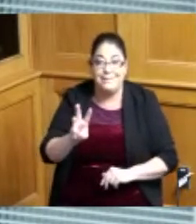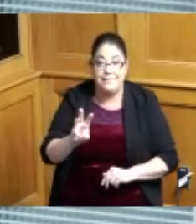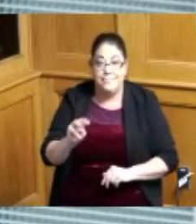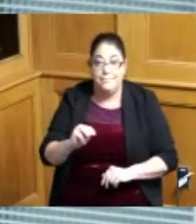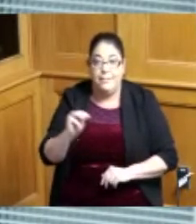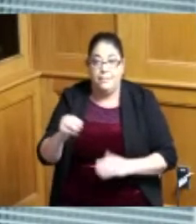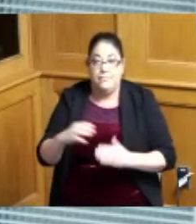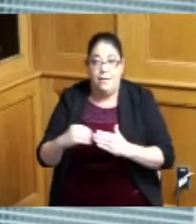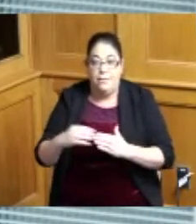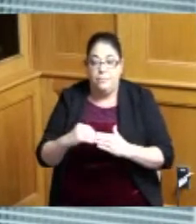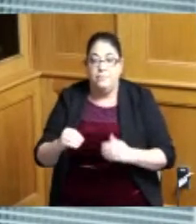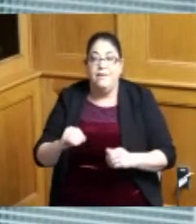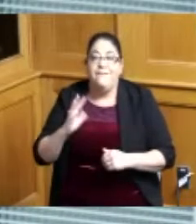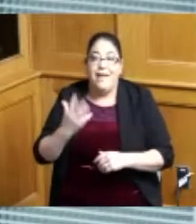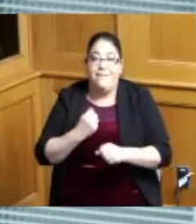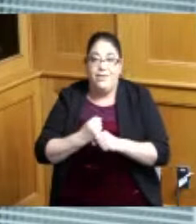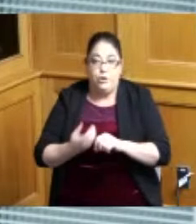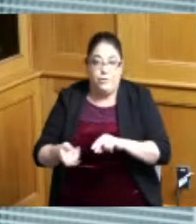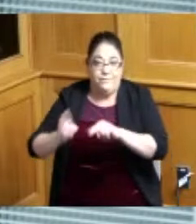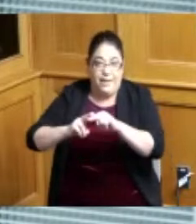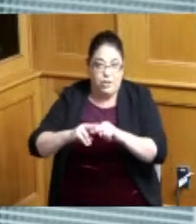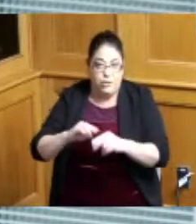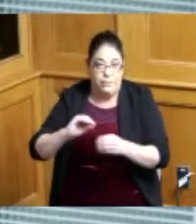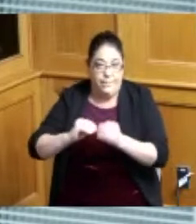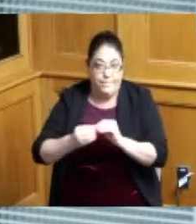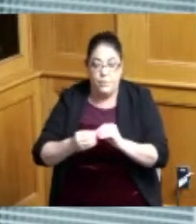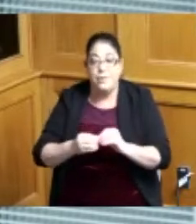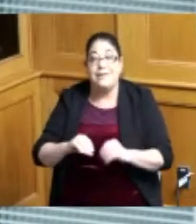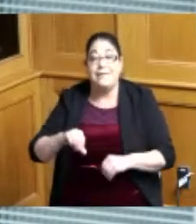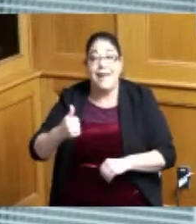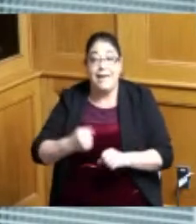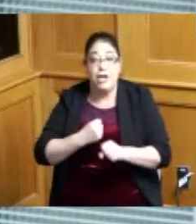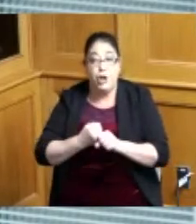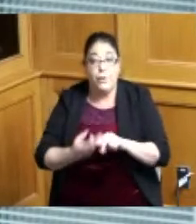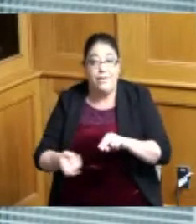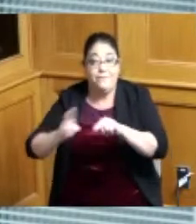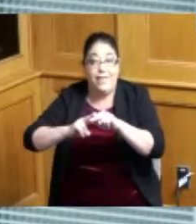which is a five-year inflation a 10-year inflation with which would be a renewal with an increase